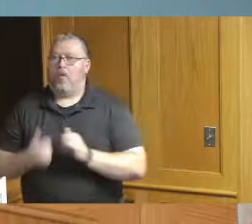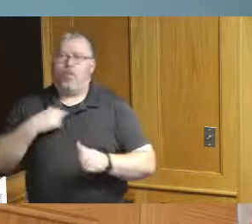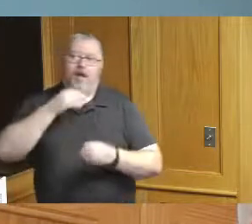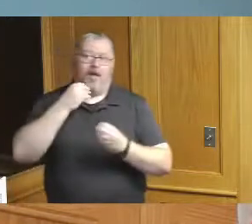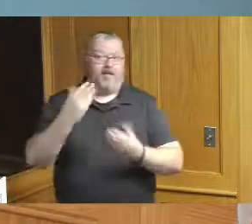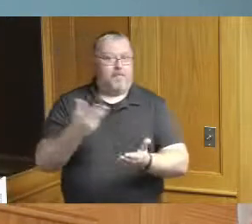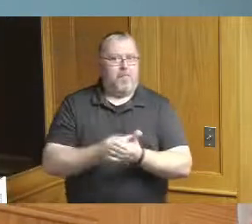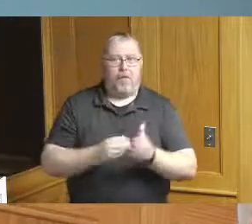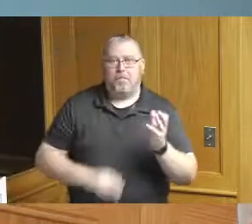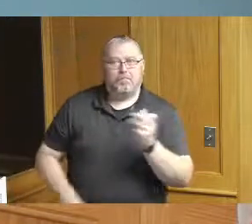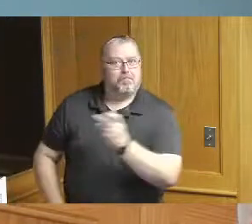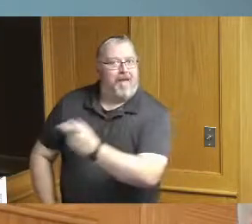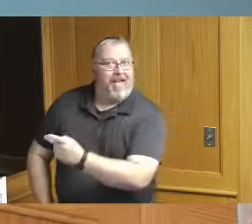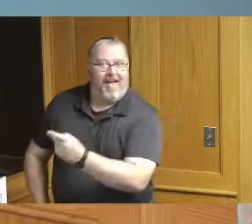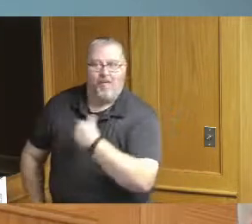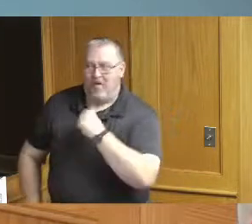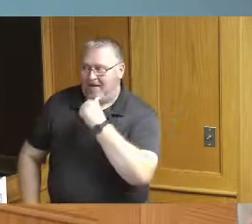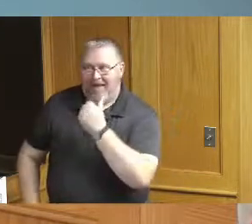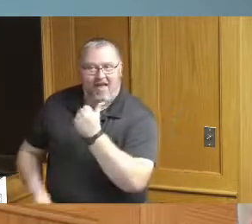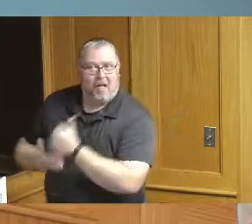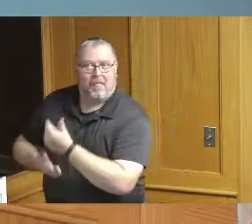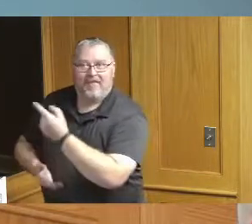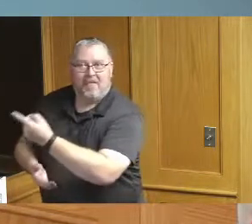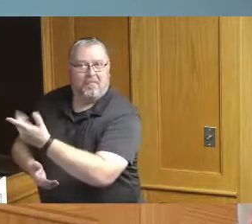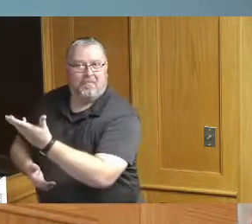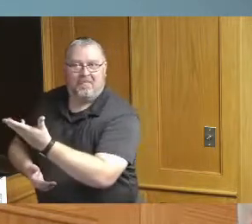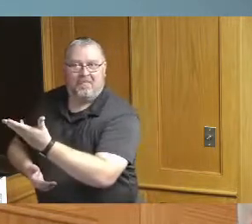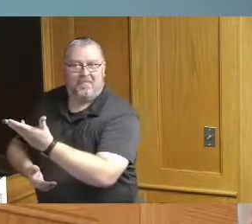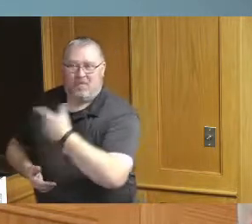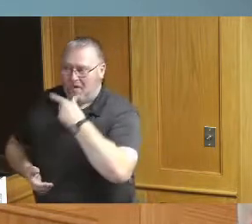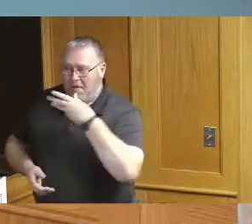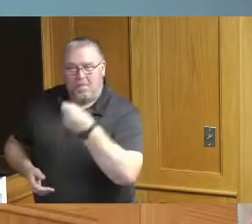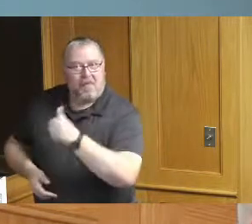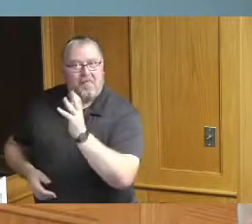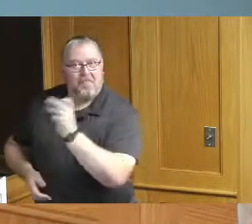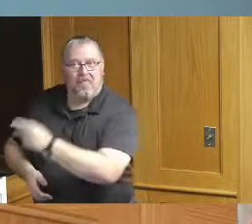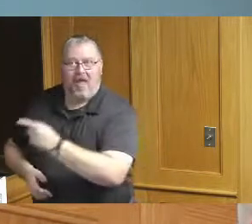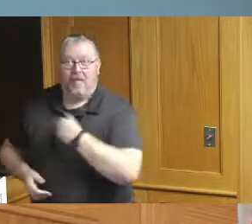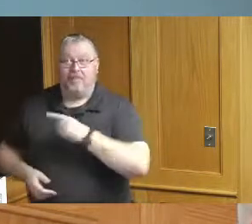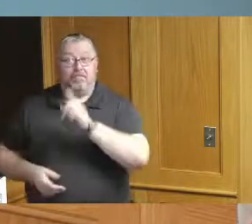not giving them a break and uh nor are we talking about that we're not coming back say you know what